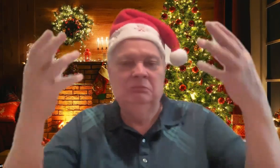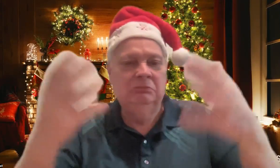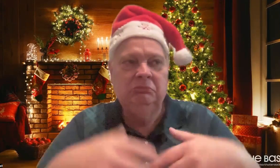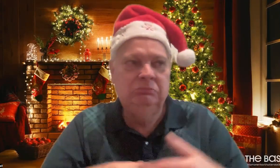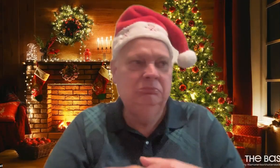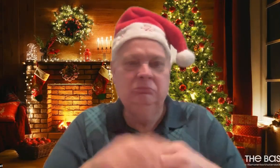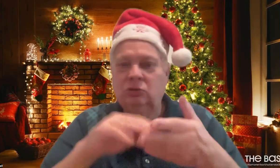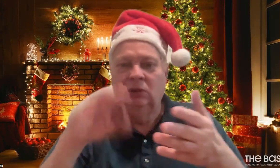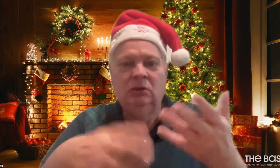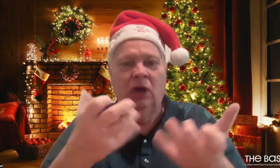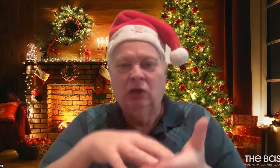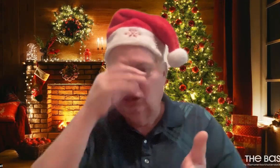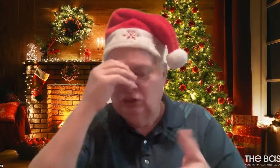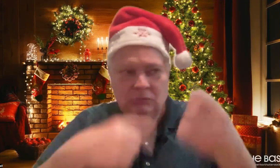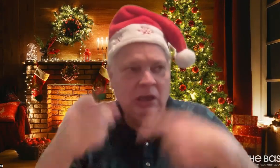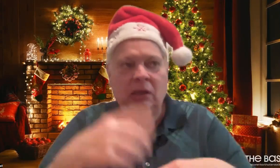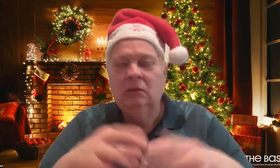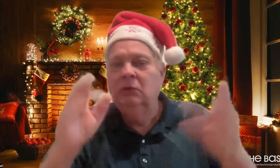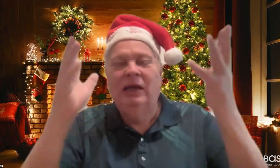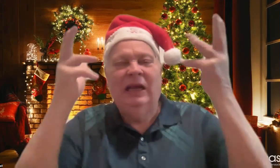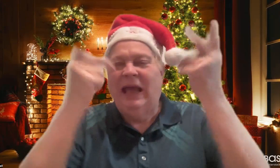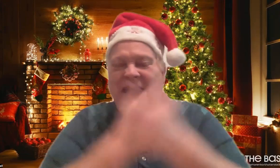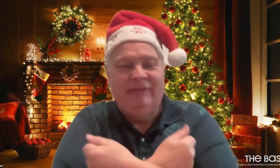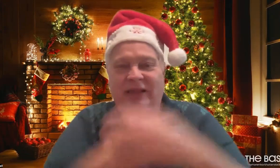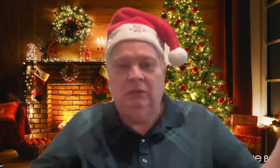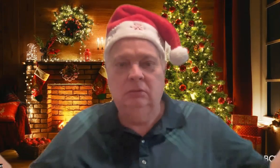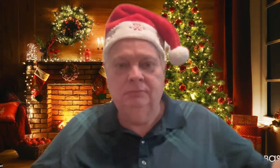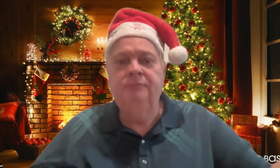students who are learning sign, anyone.